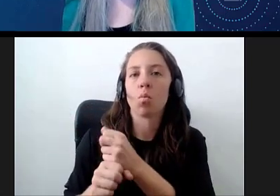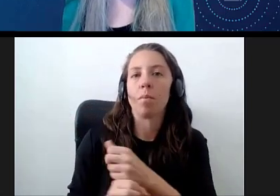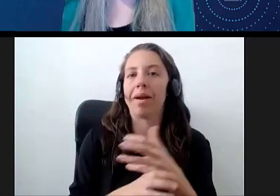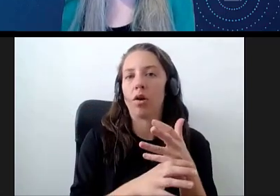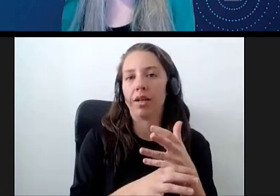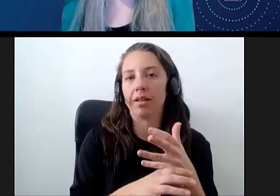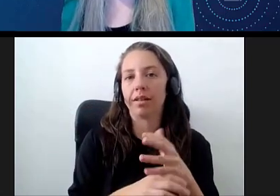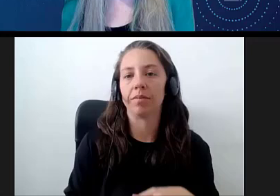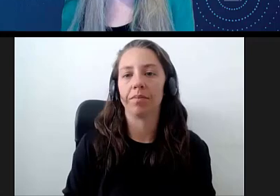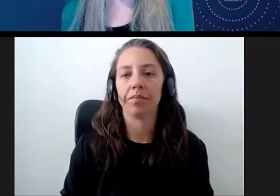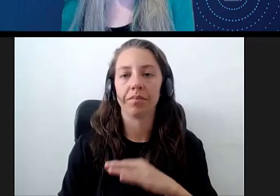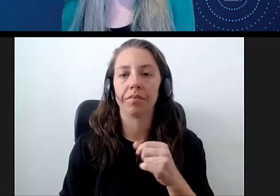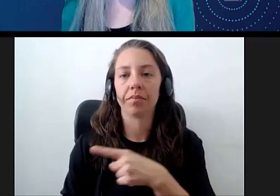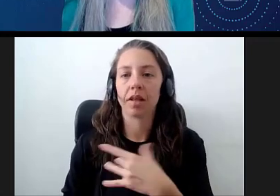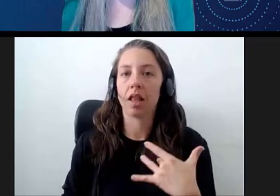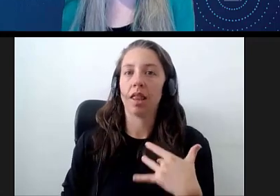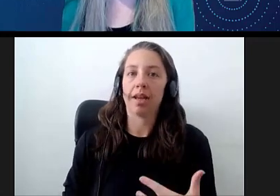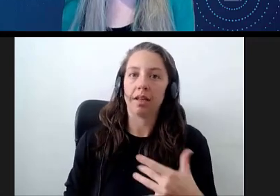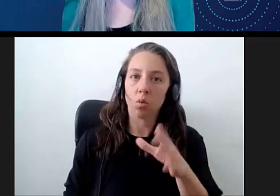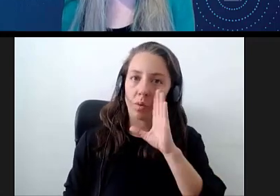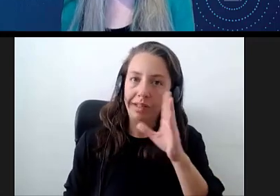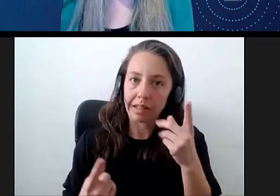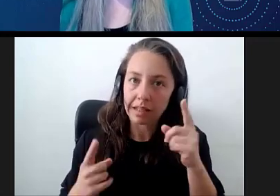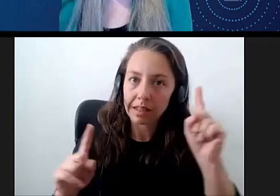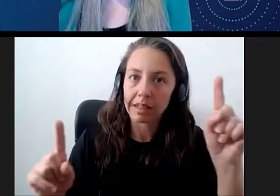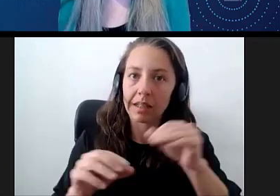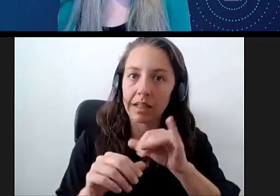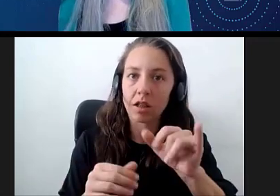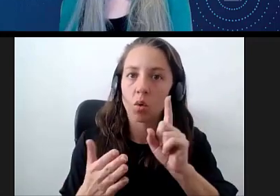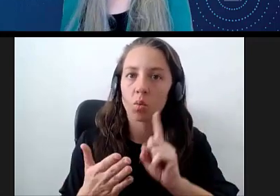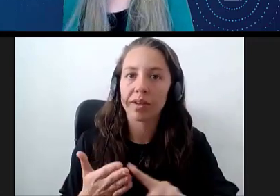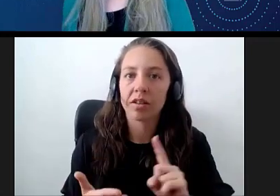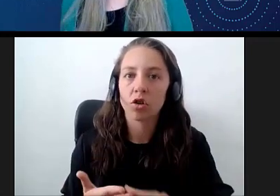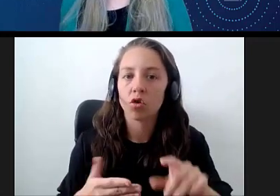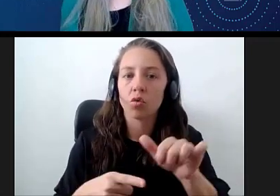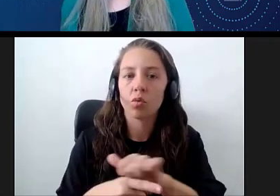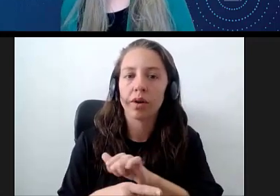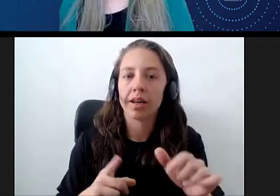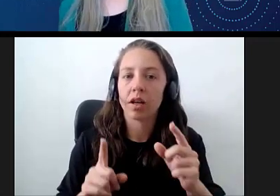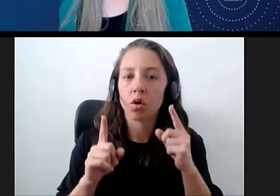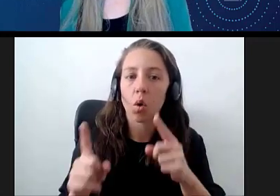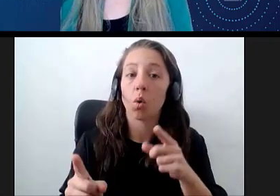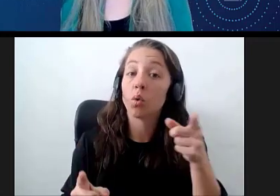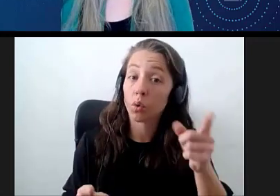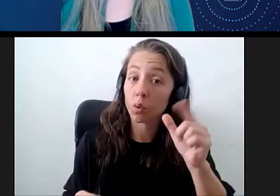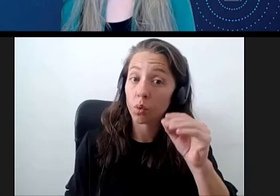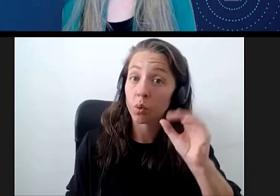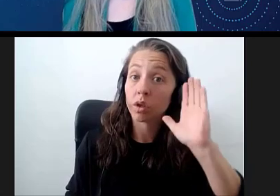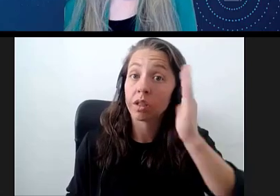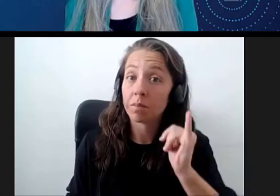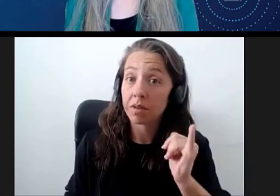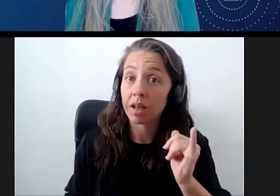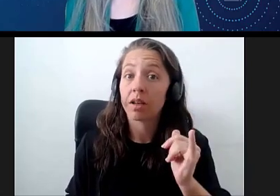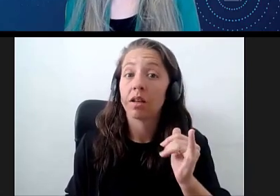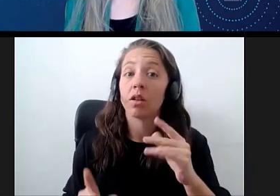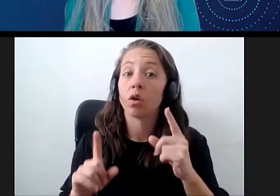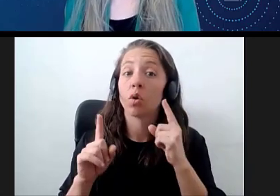and the likelihood to succeed in the research training goals. Cynthia Dwyer So, it sounds like the goal is to provide the reviewers with a clear